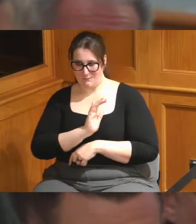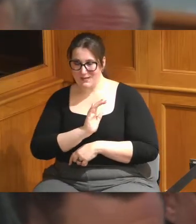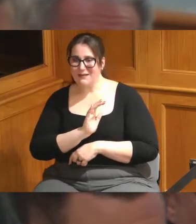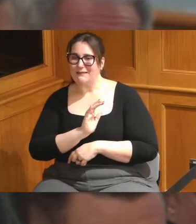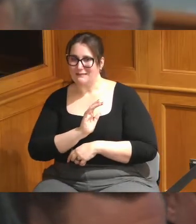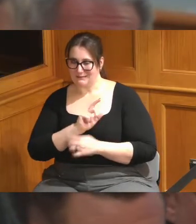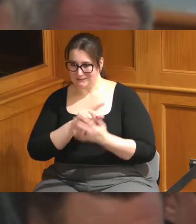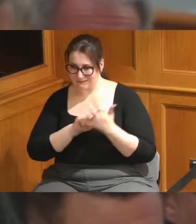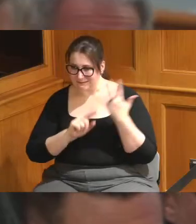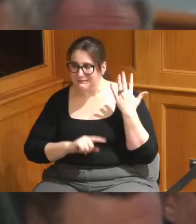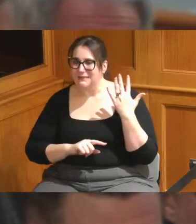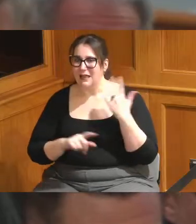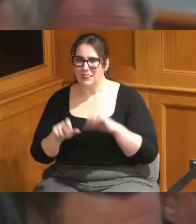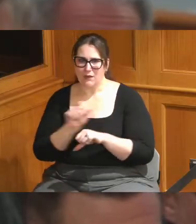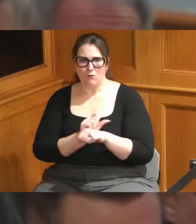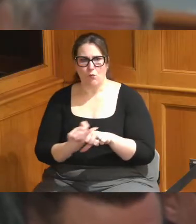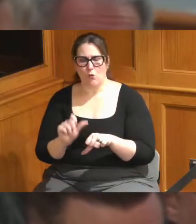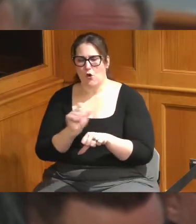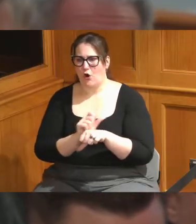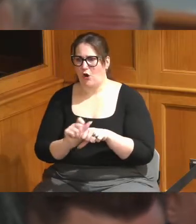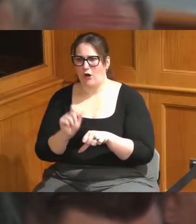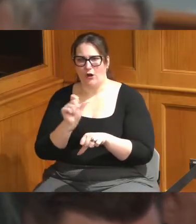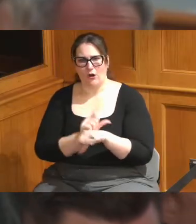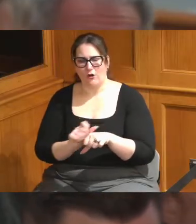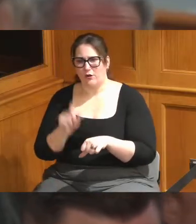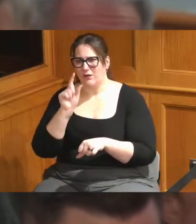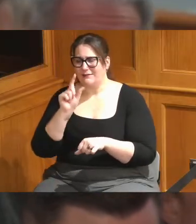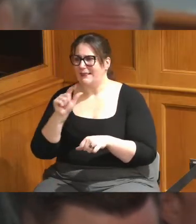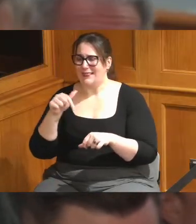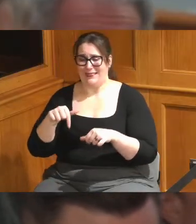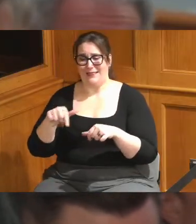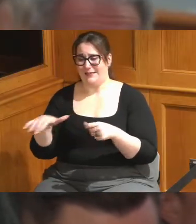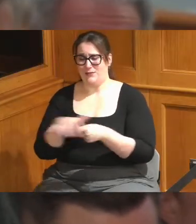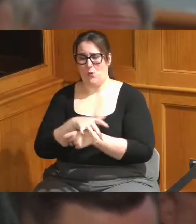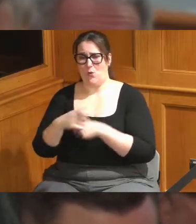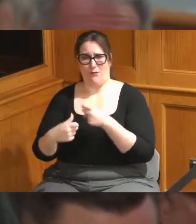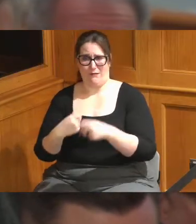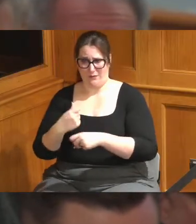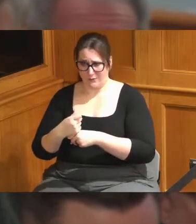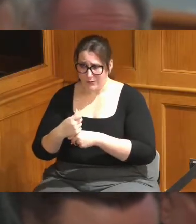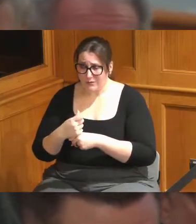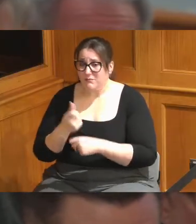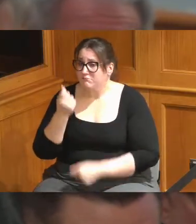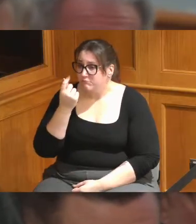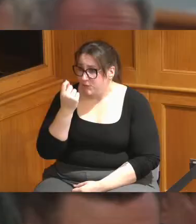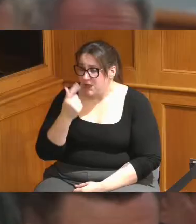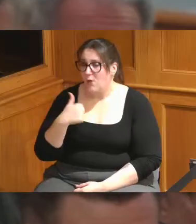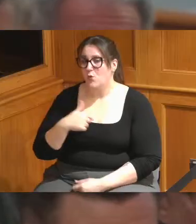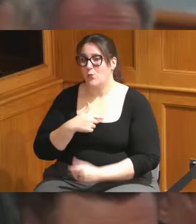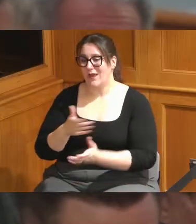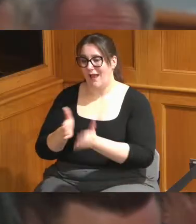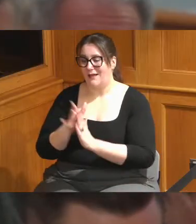has worked extremely hard this entire calendar year. we issued the request for qualification for